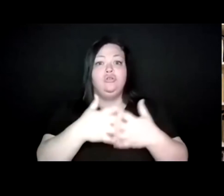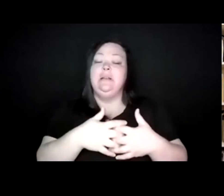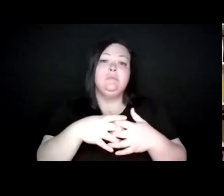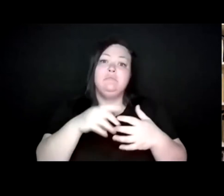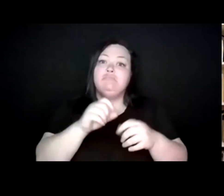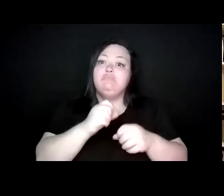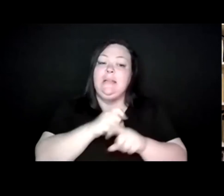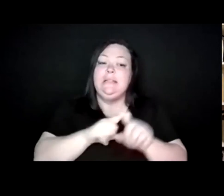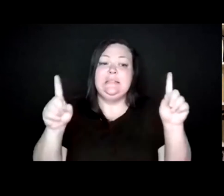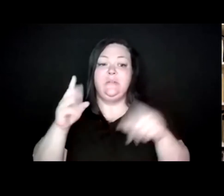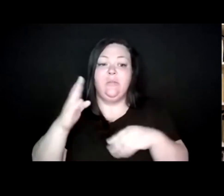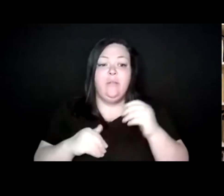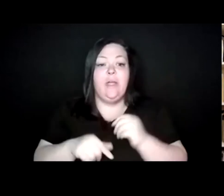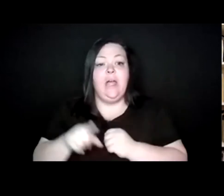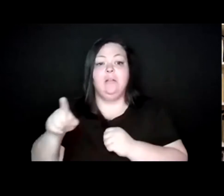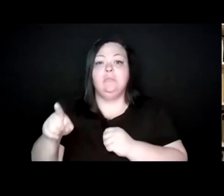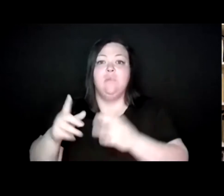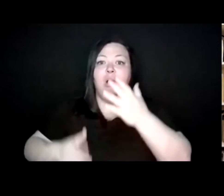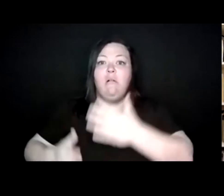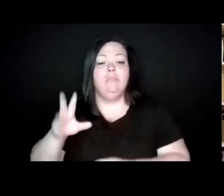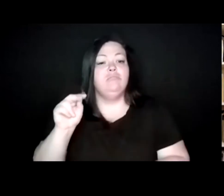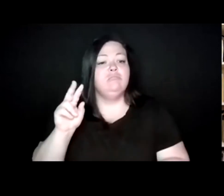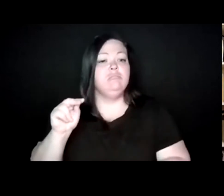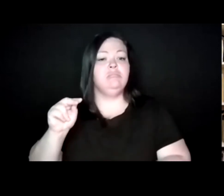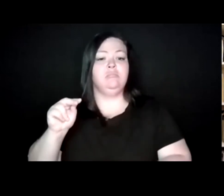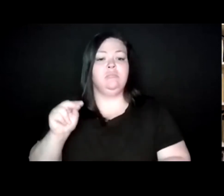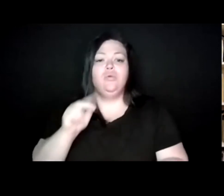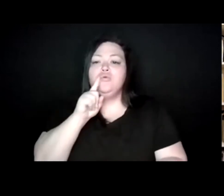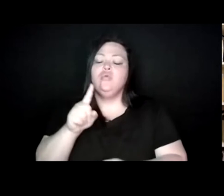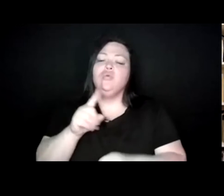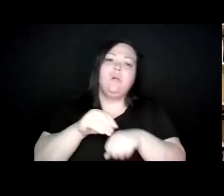than a medieval fountain’s automaton/ moving through cause and effect–like how//